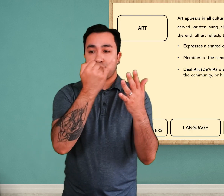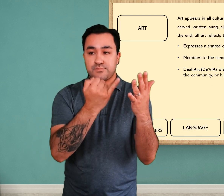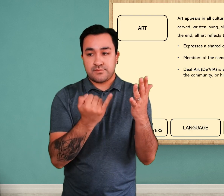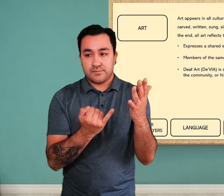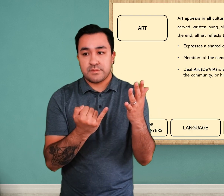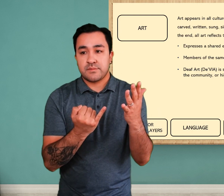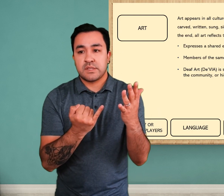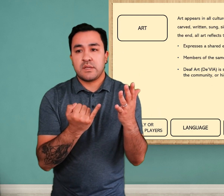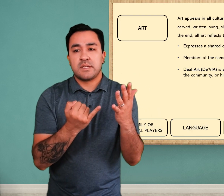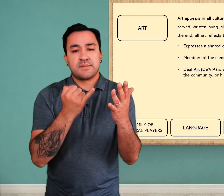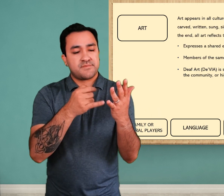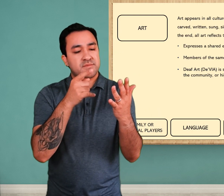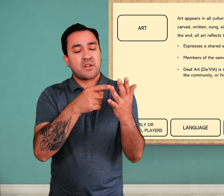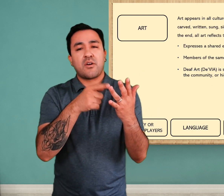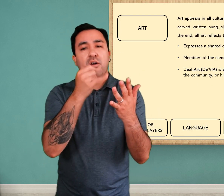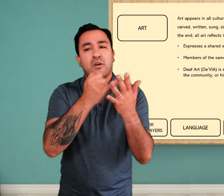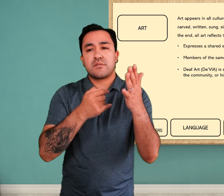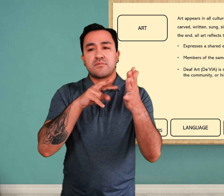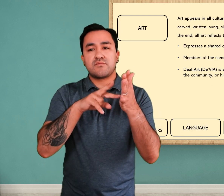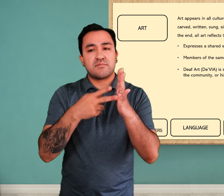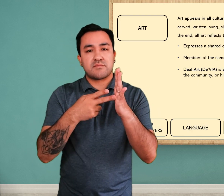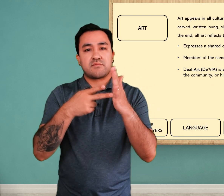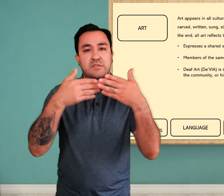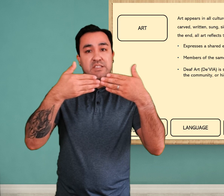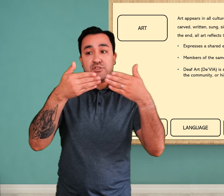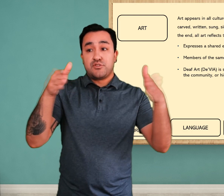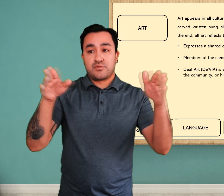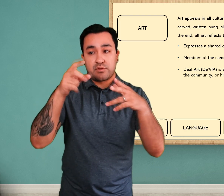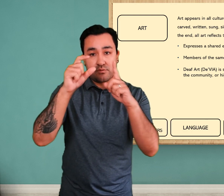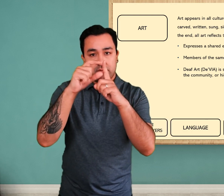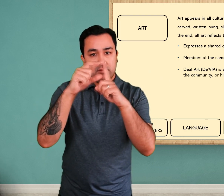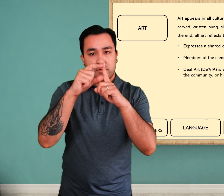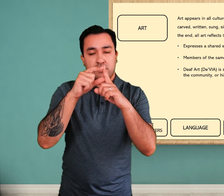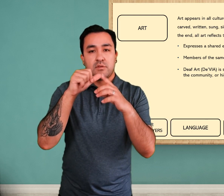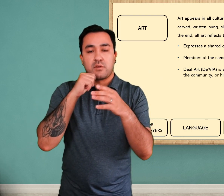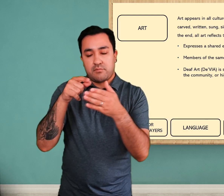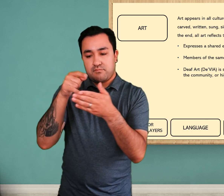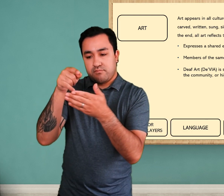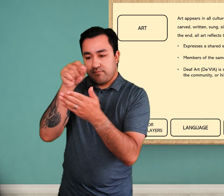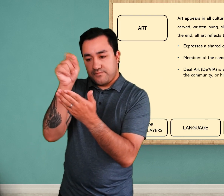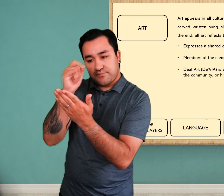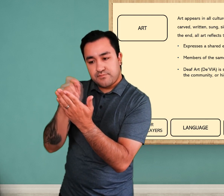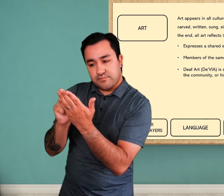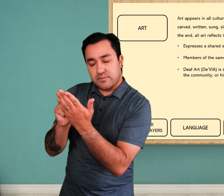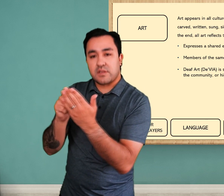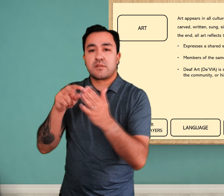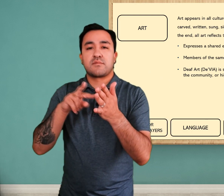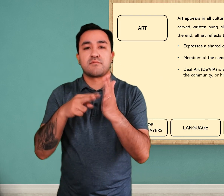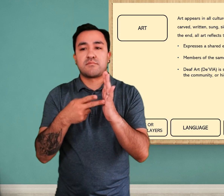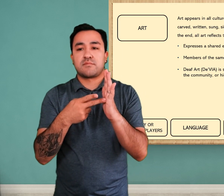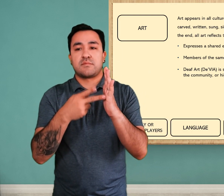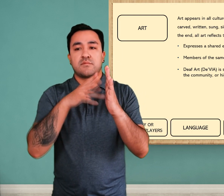In this case, art is being used as the general encompassing term for all creative ways of expression.